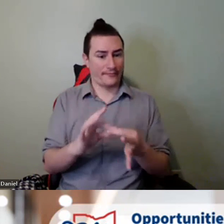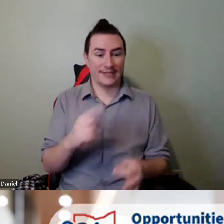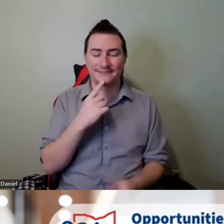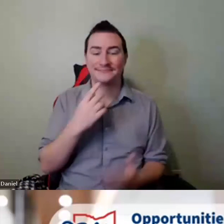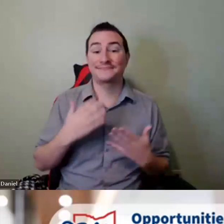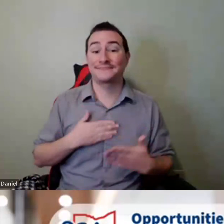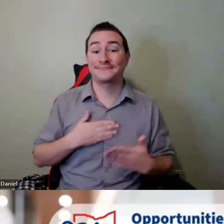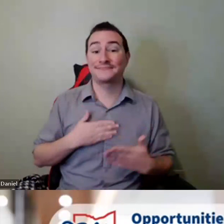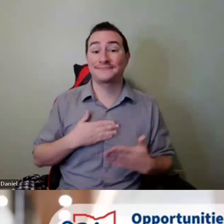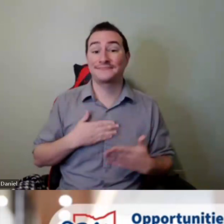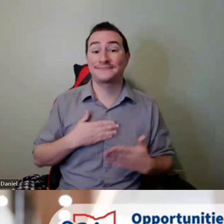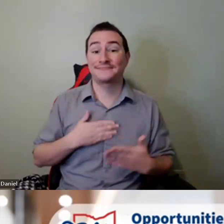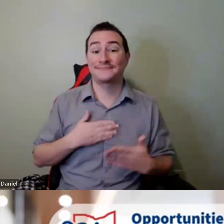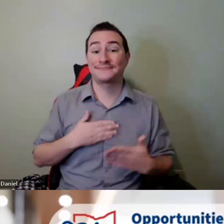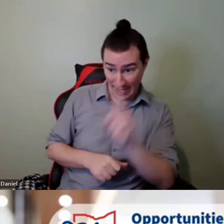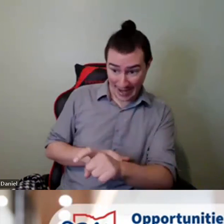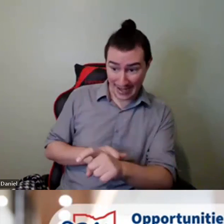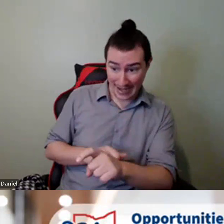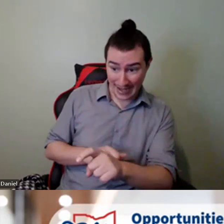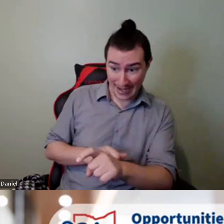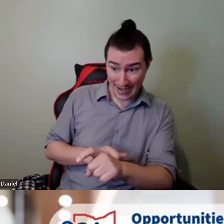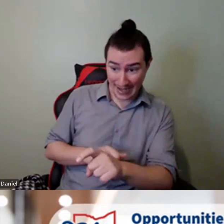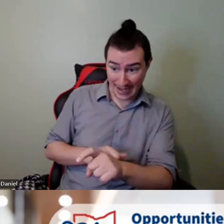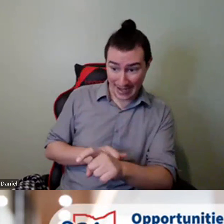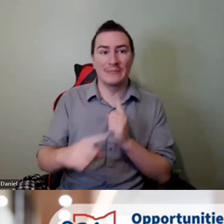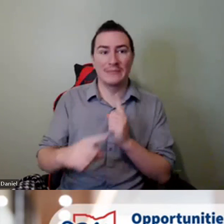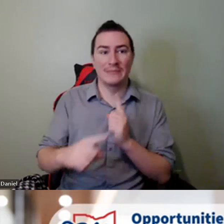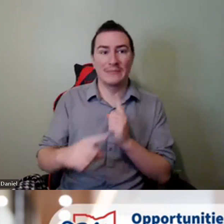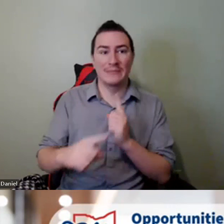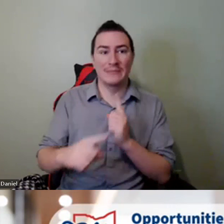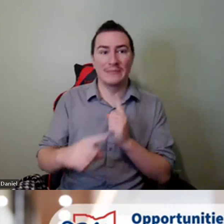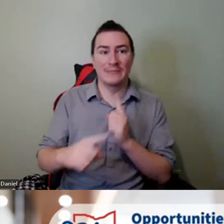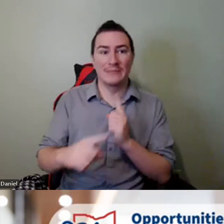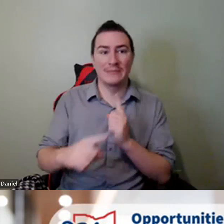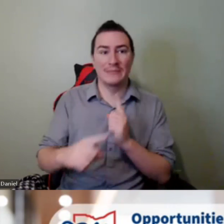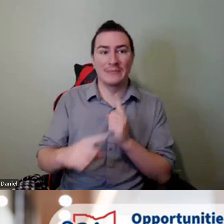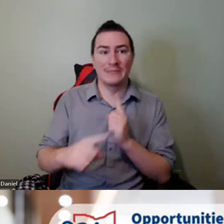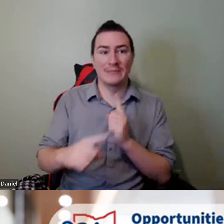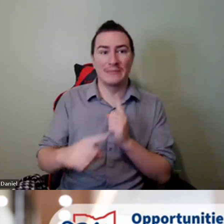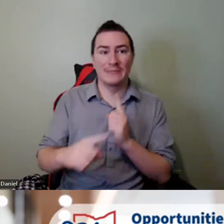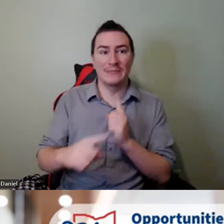external expert suggestions as well. Sometimes the simplest things can make the biggest difference.